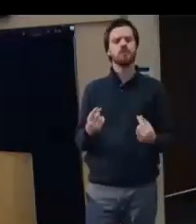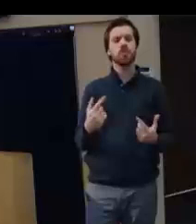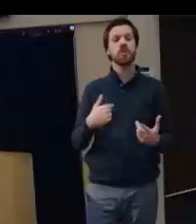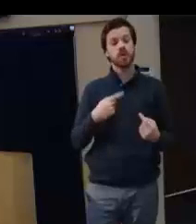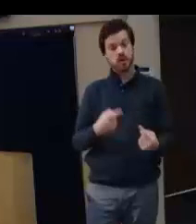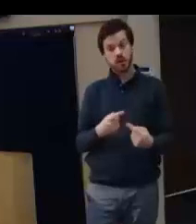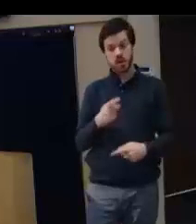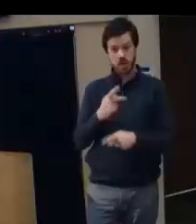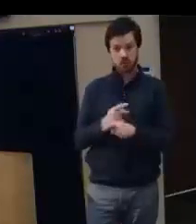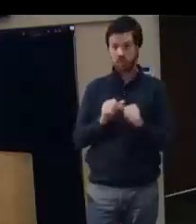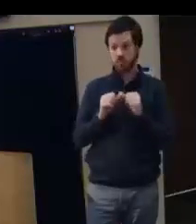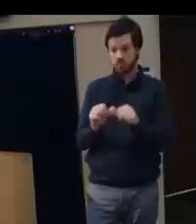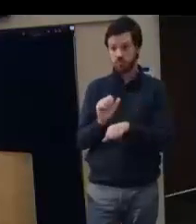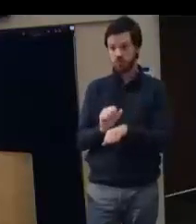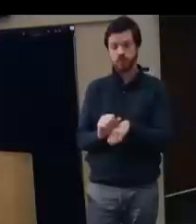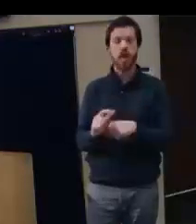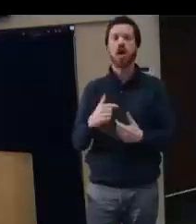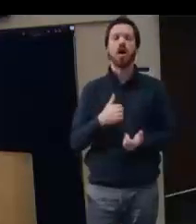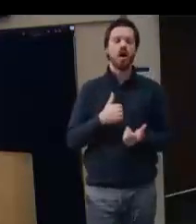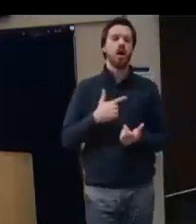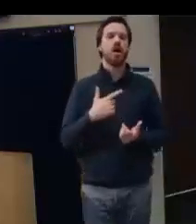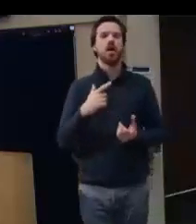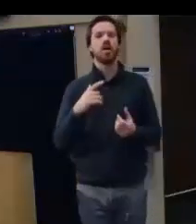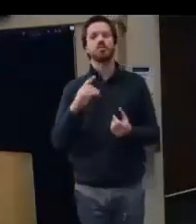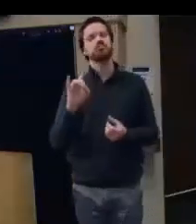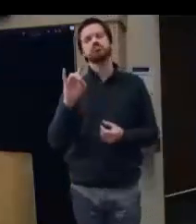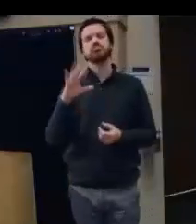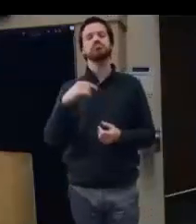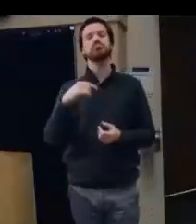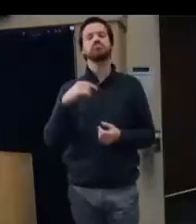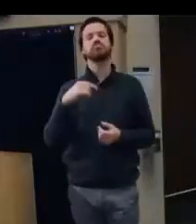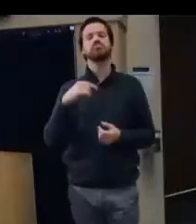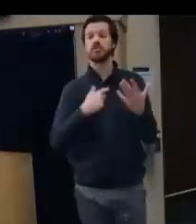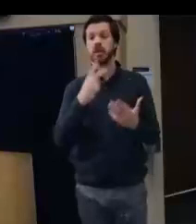difficulty keeping your job I can't tell you how many patients I might see in their 30s 40s and